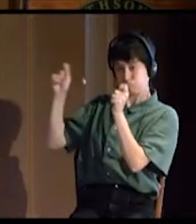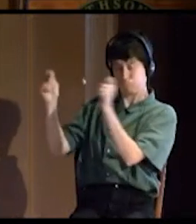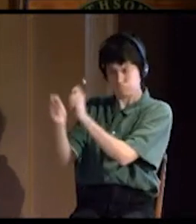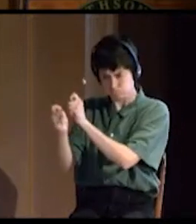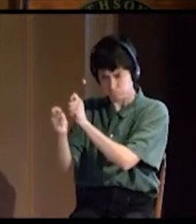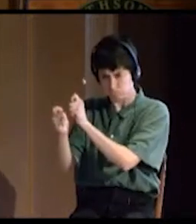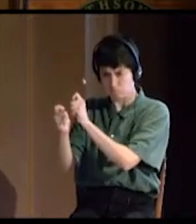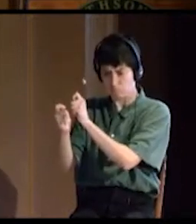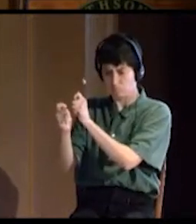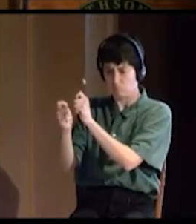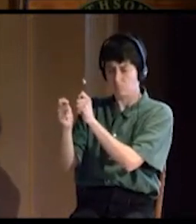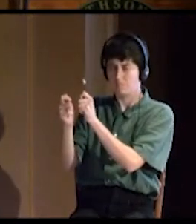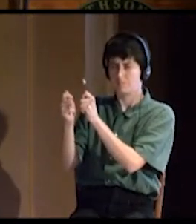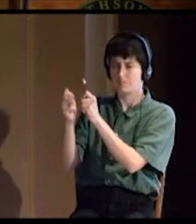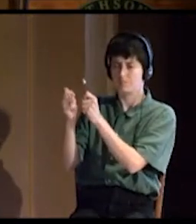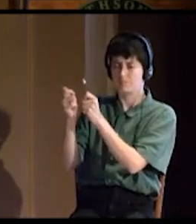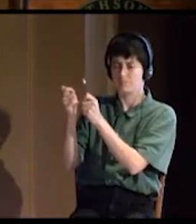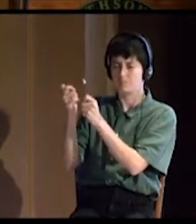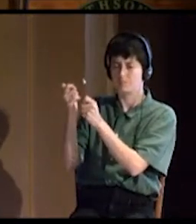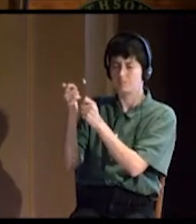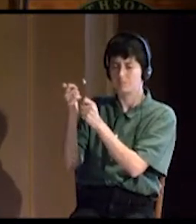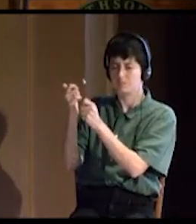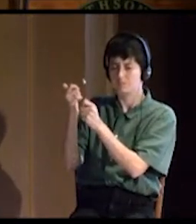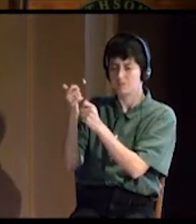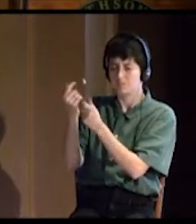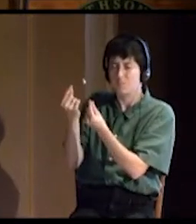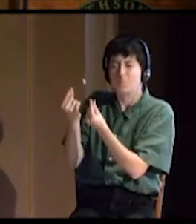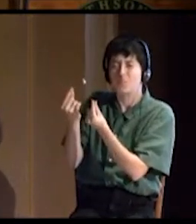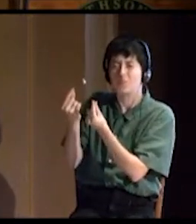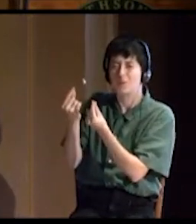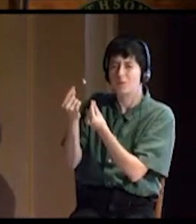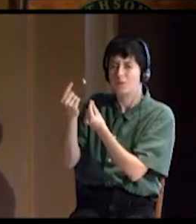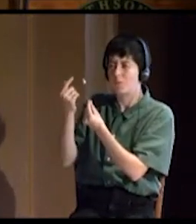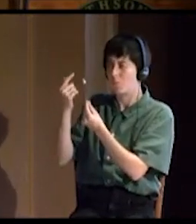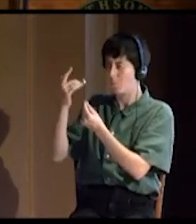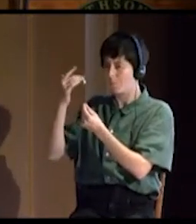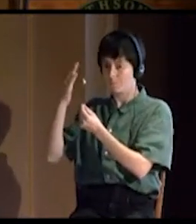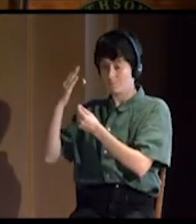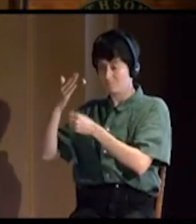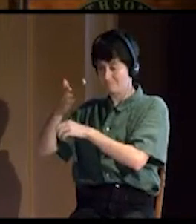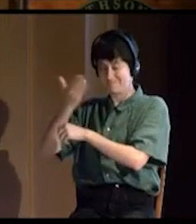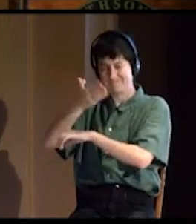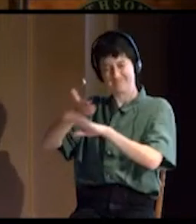there were actually two really exciting responses to the changing environment, which makes this a really cool group to study.